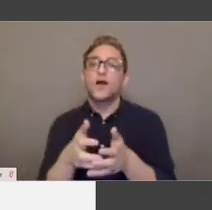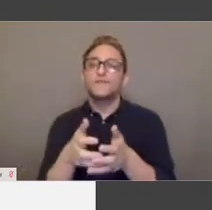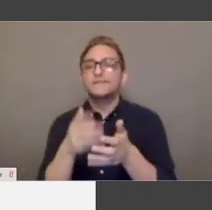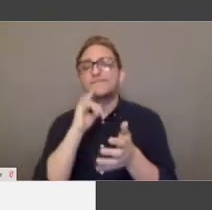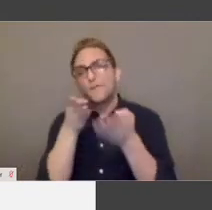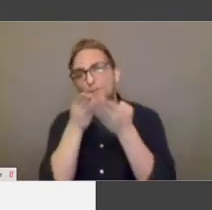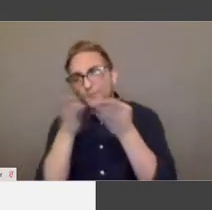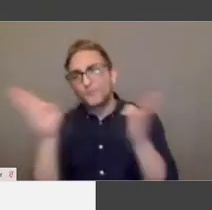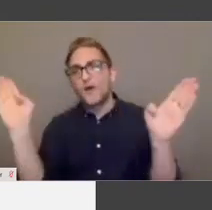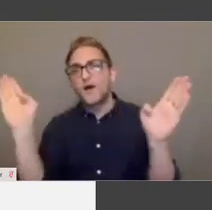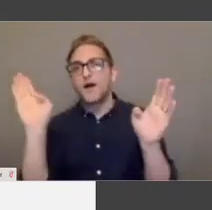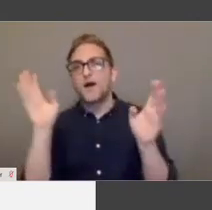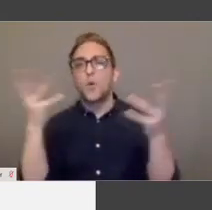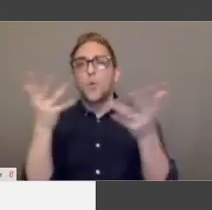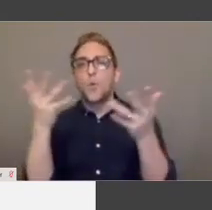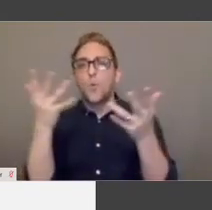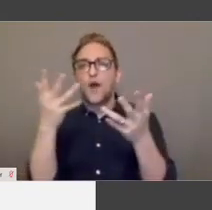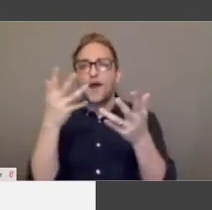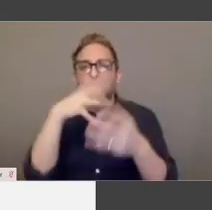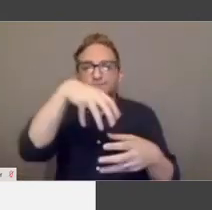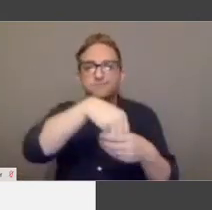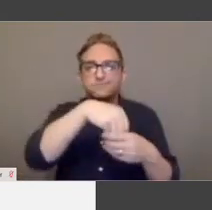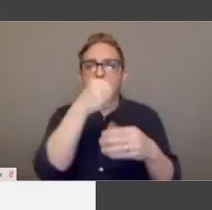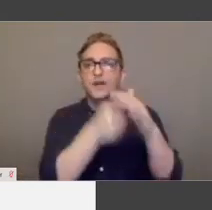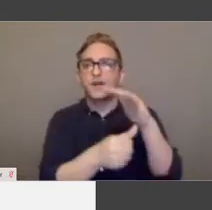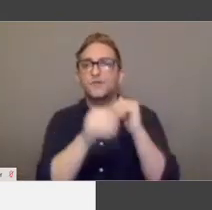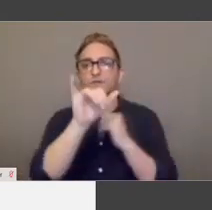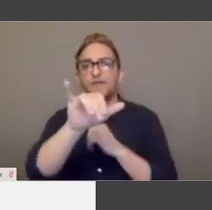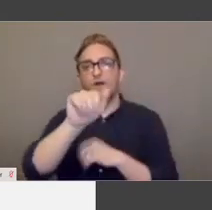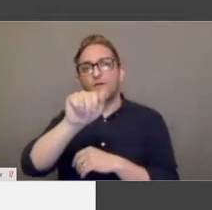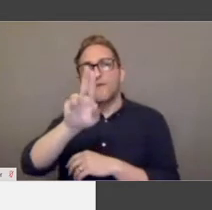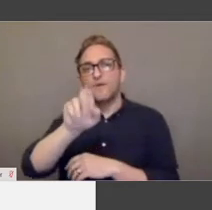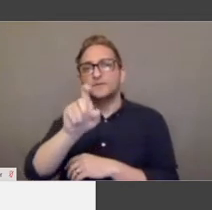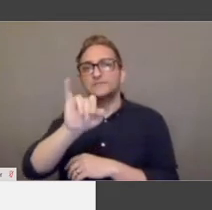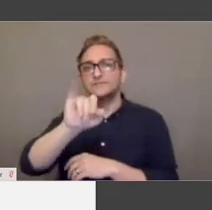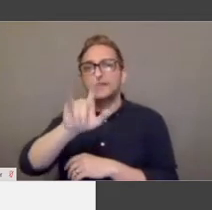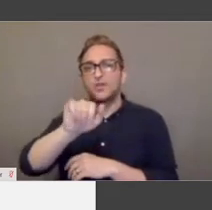of what fits into an auxiliary aid and service and each person with a disability is unique